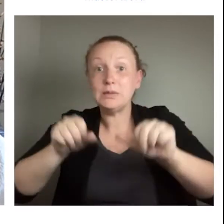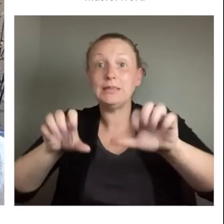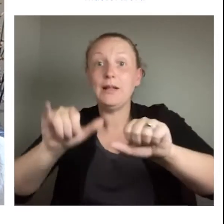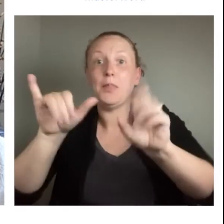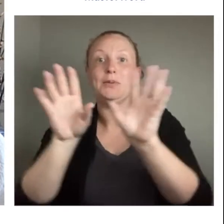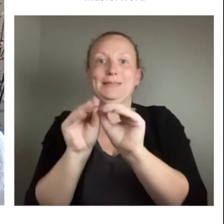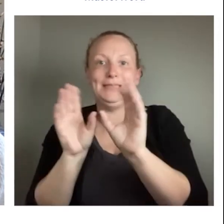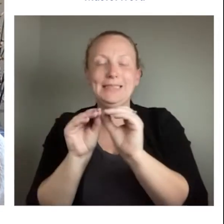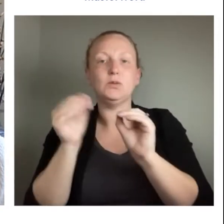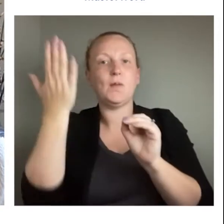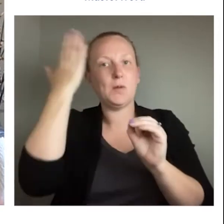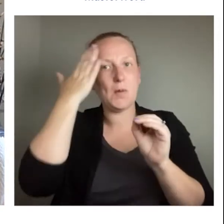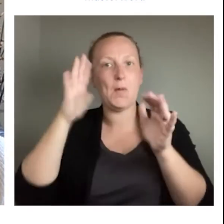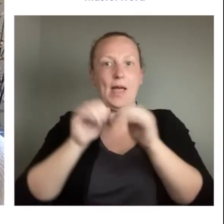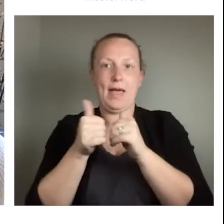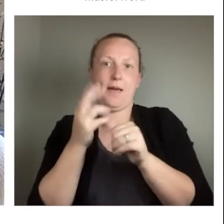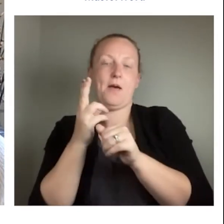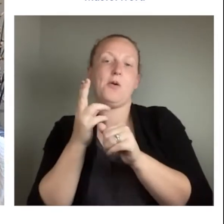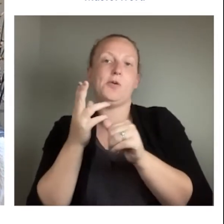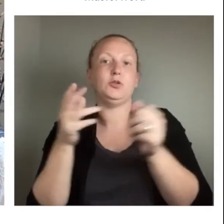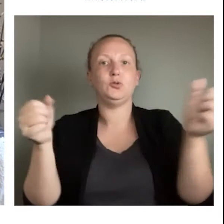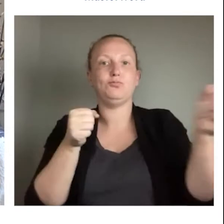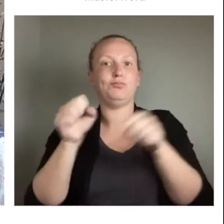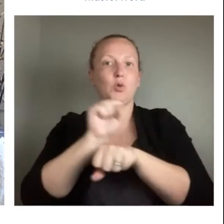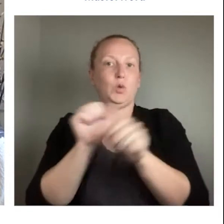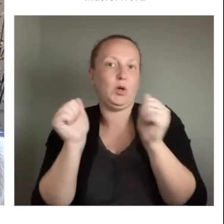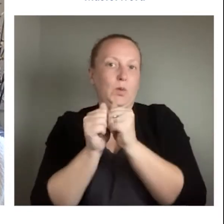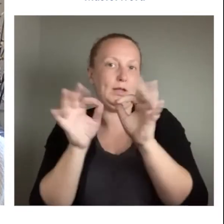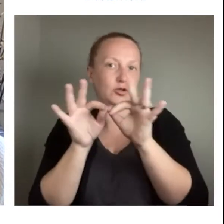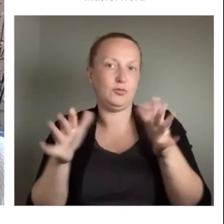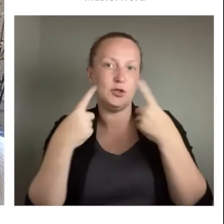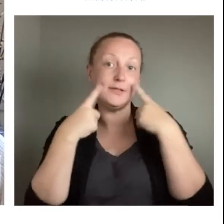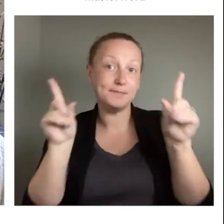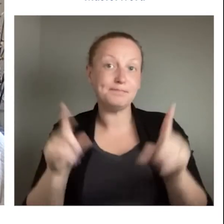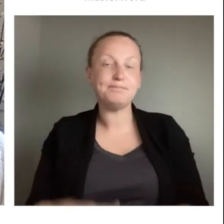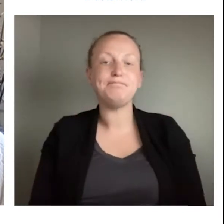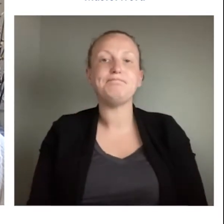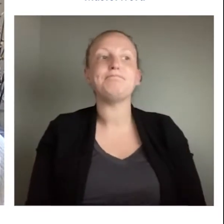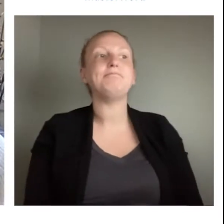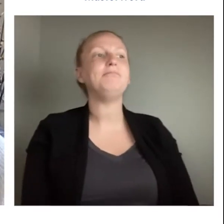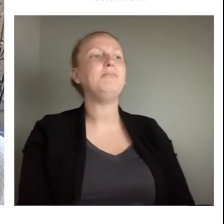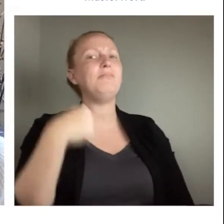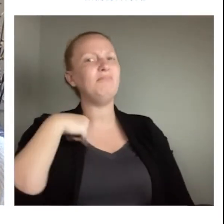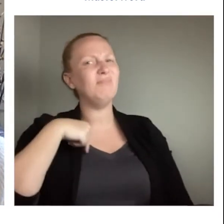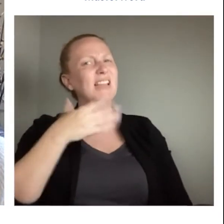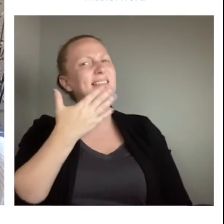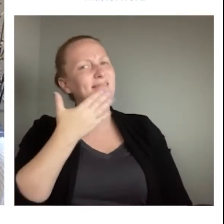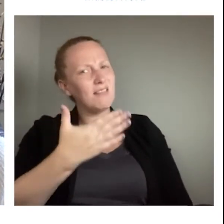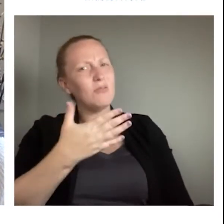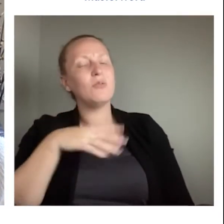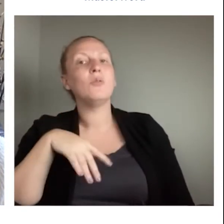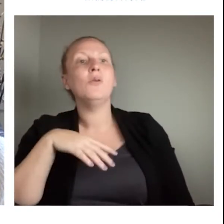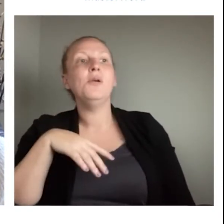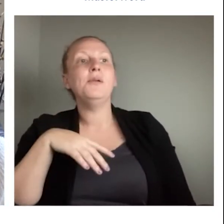And how do you feel the situation with moving everything remote with the pandemic, had the